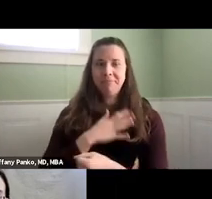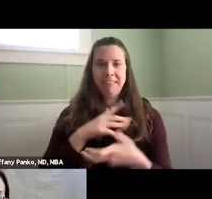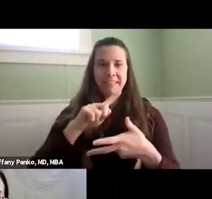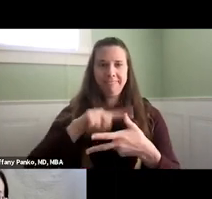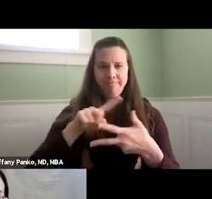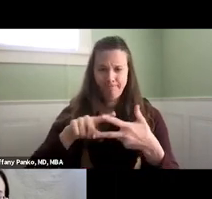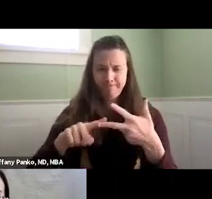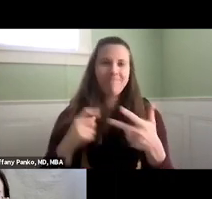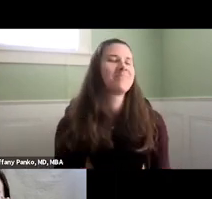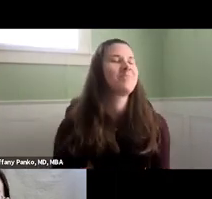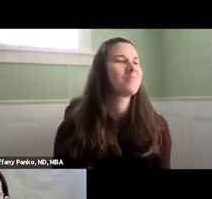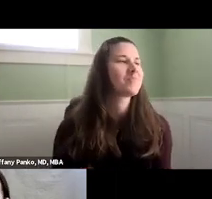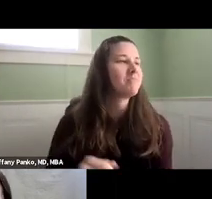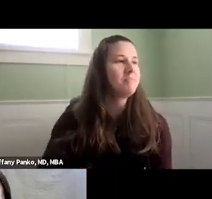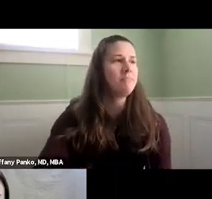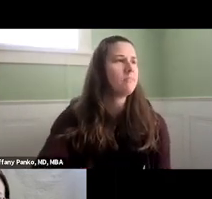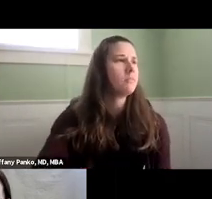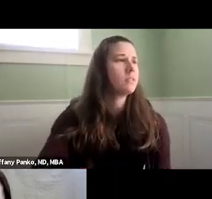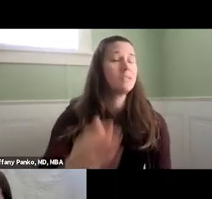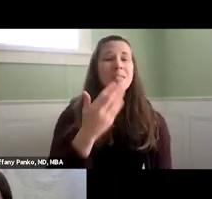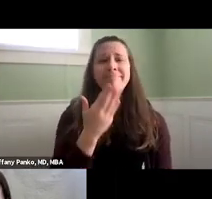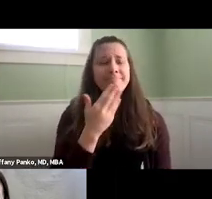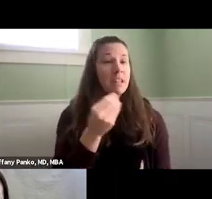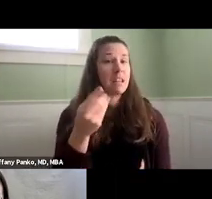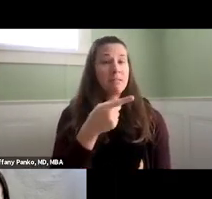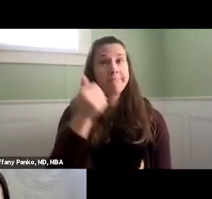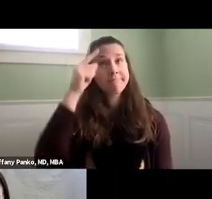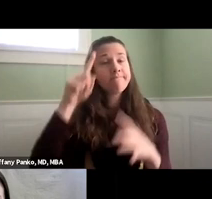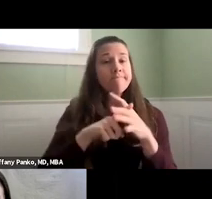need. So I think that is it. Again those are the three points that I wanted to touch on